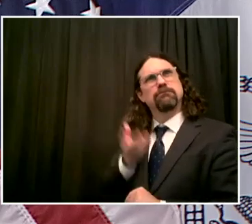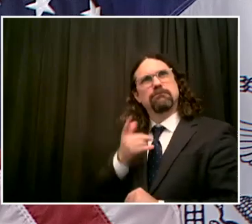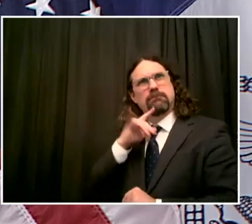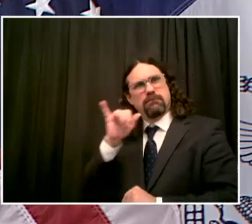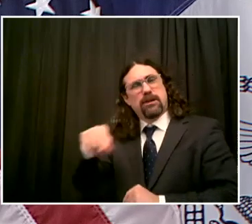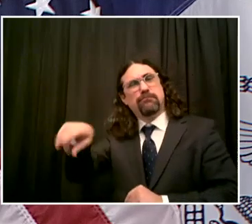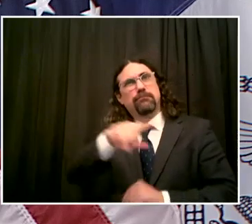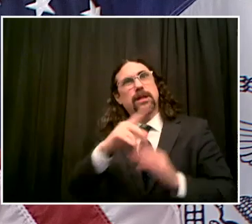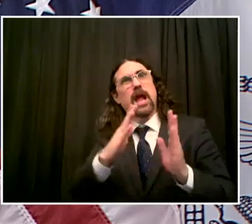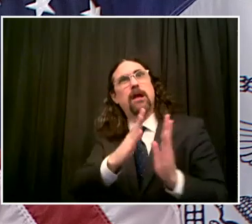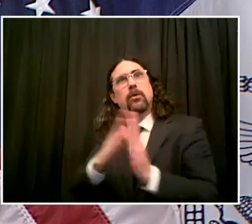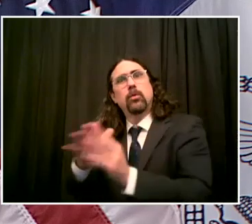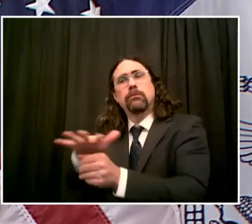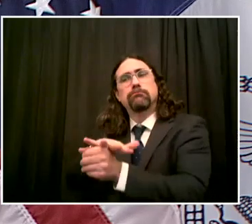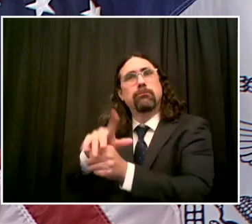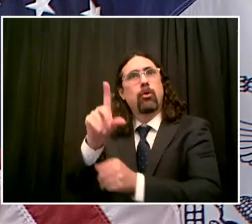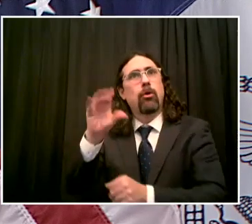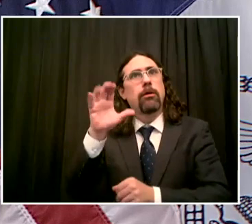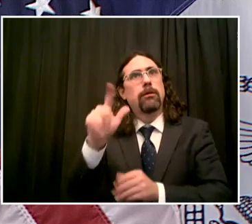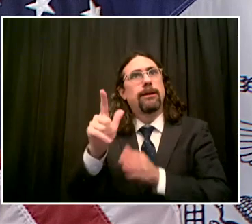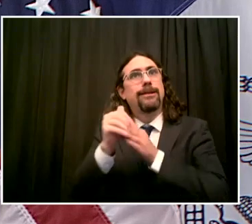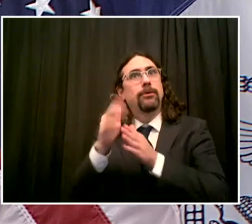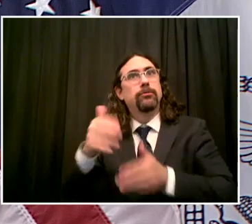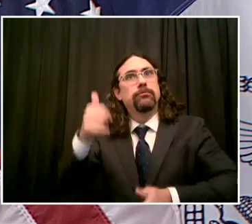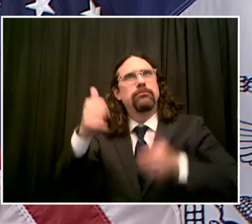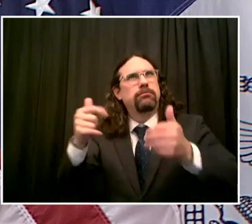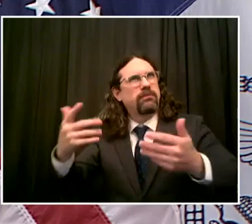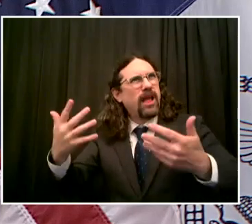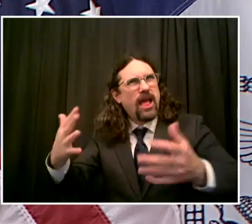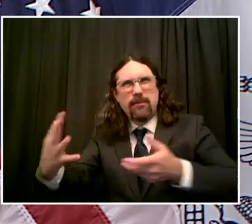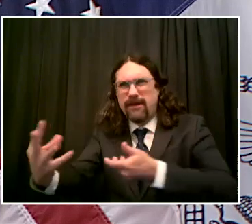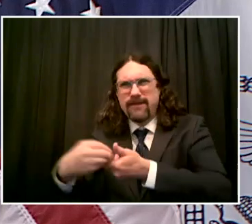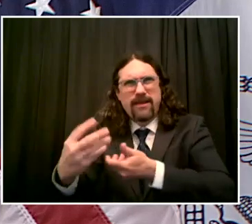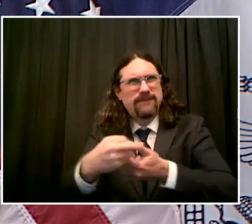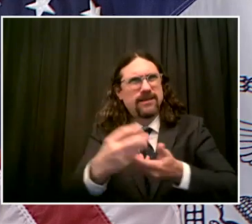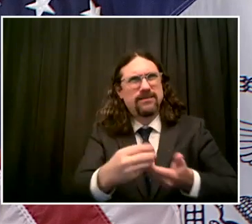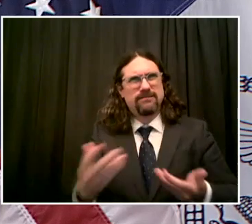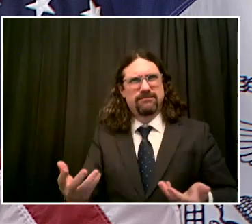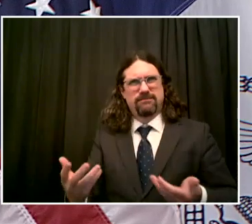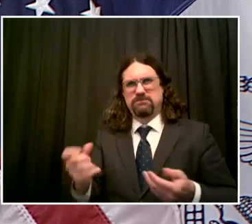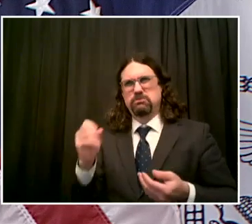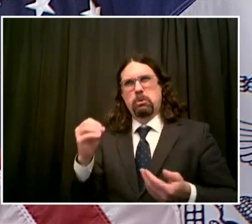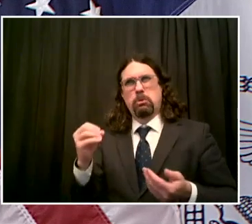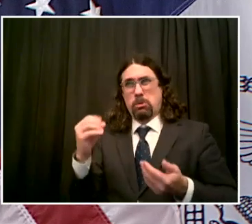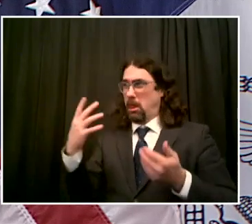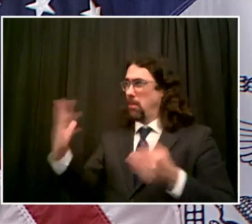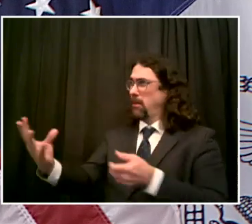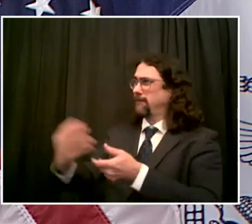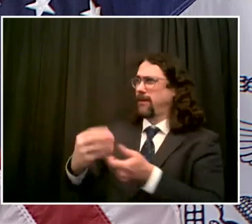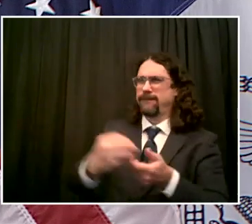GOING ON. I WANT YOUR REACTION TO THAT AND SECONDLY THERE SEEMS TO BE